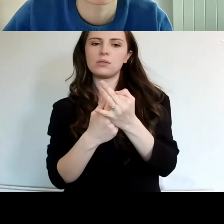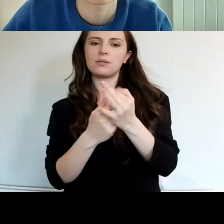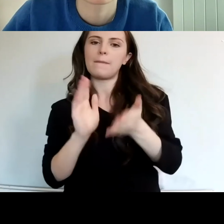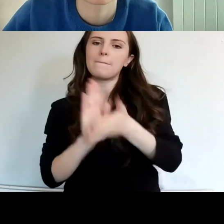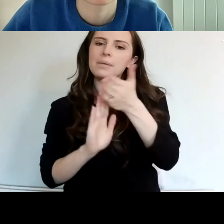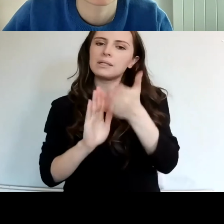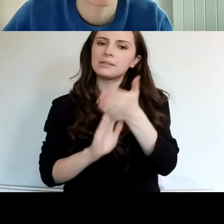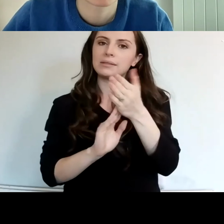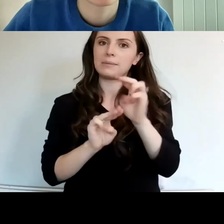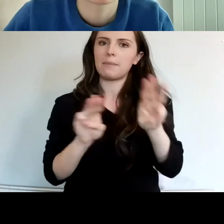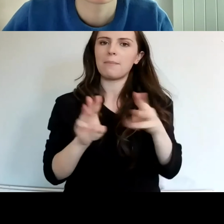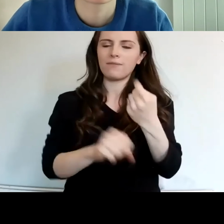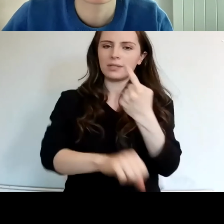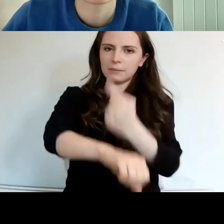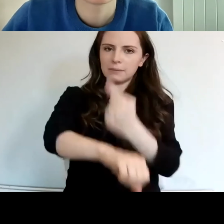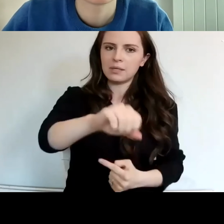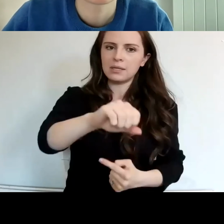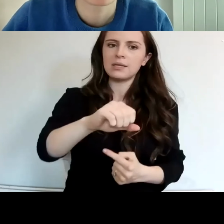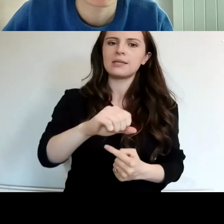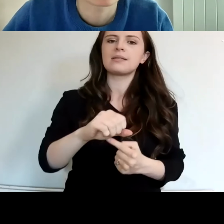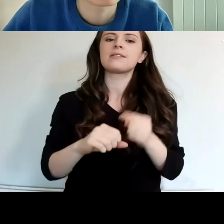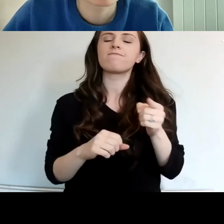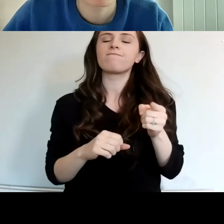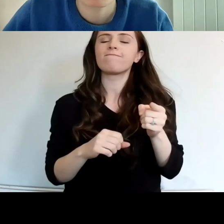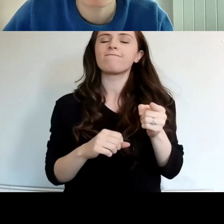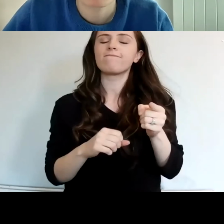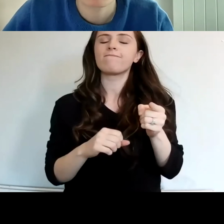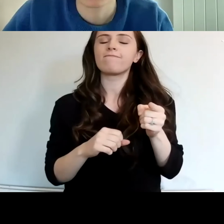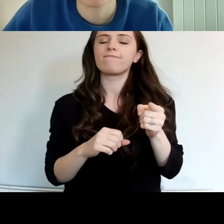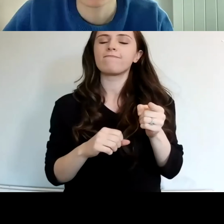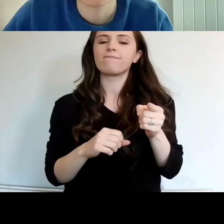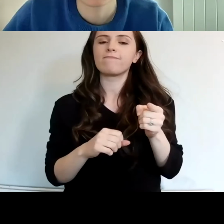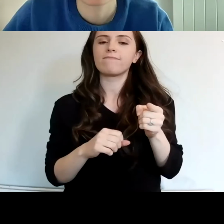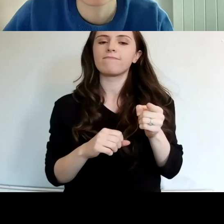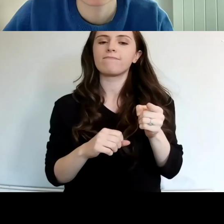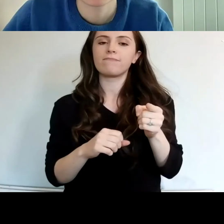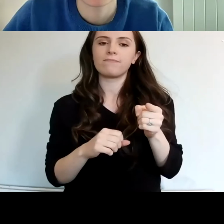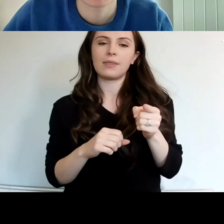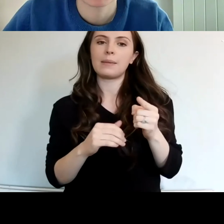which considers the minimum requirements for building accessibility.